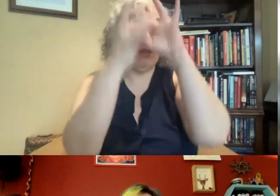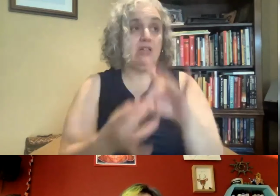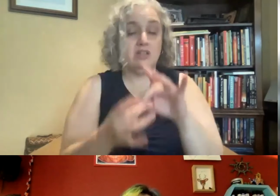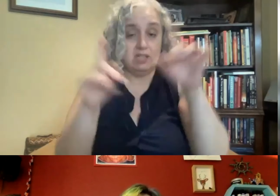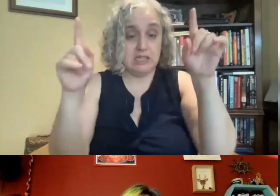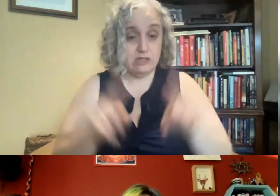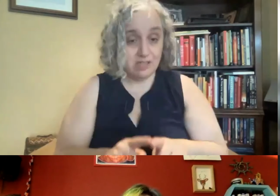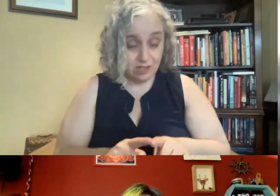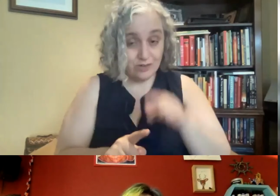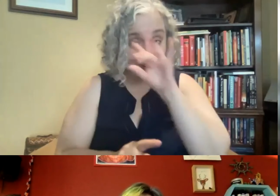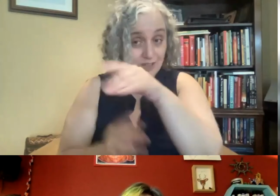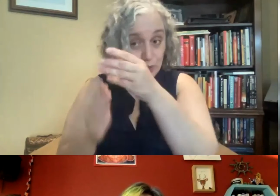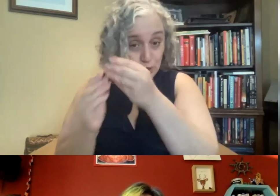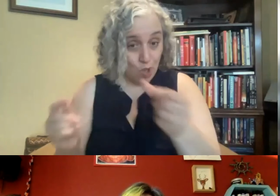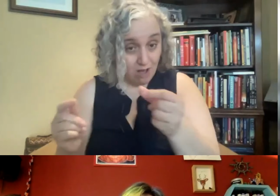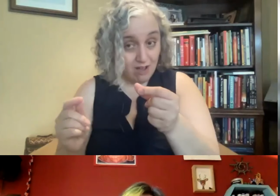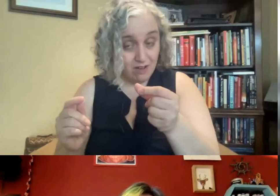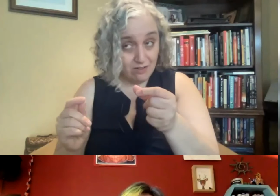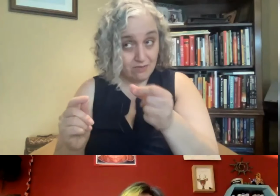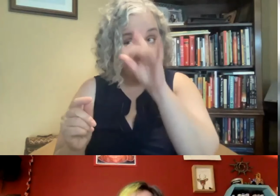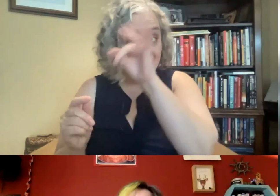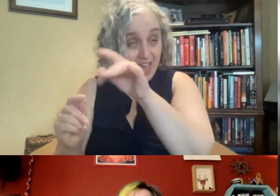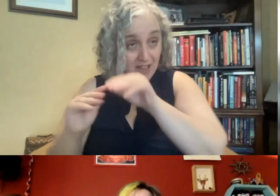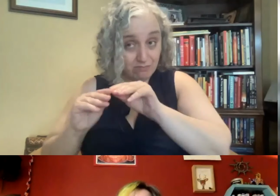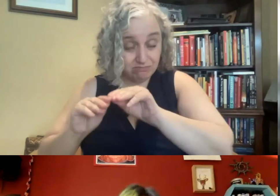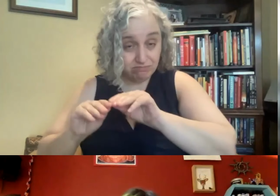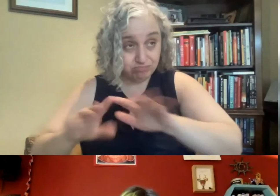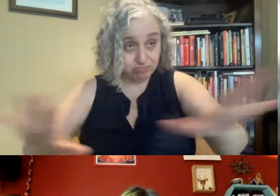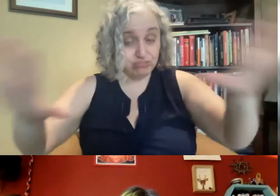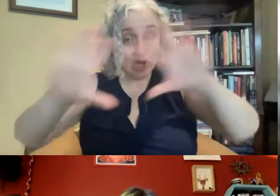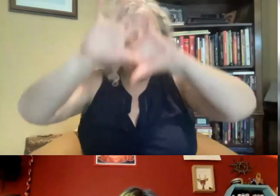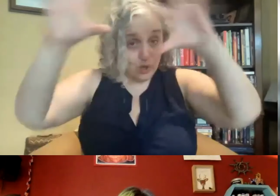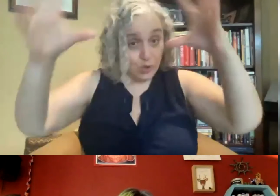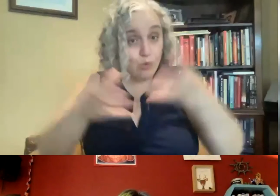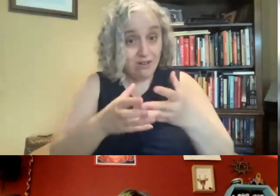imagine how that can help us everywhere else. Yes.